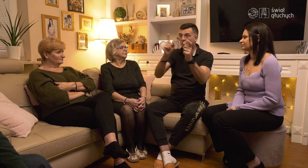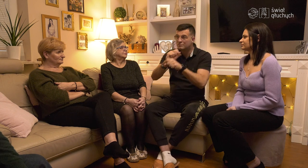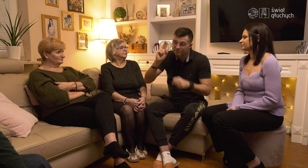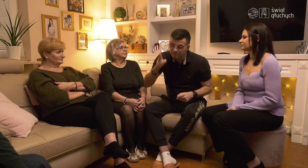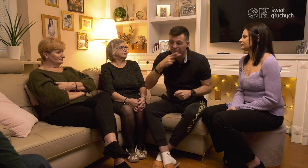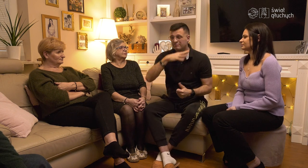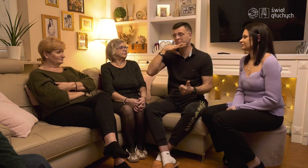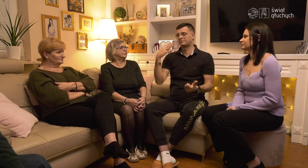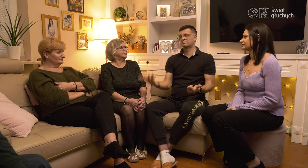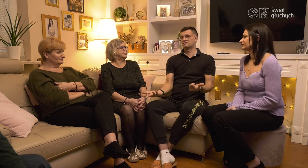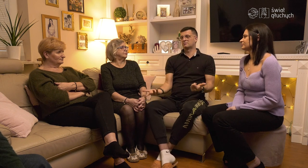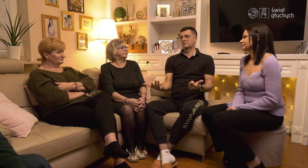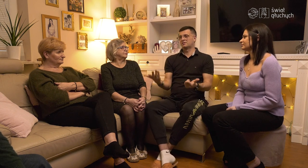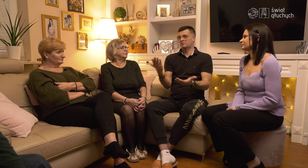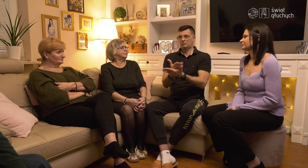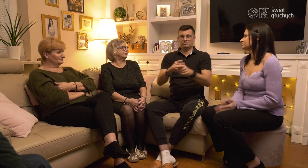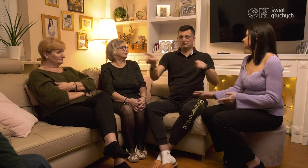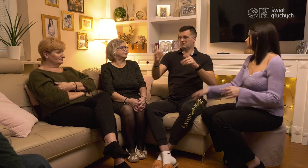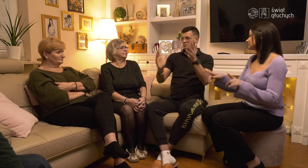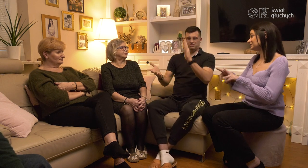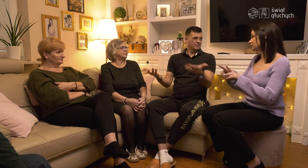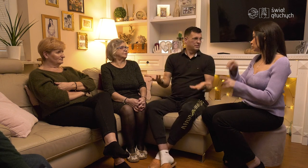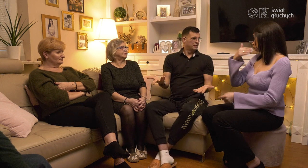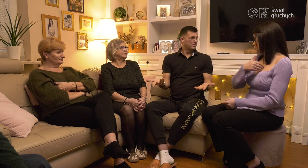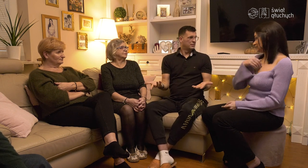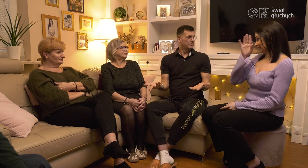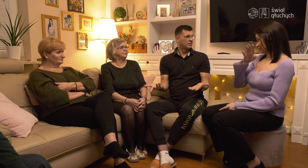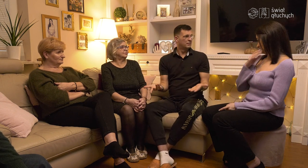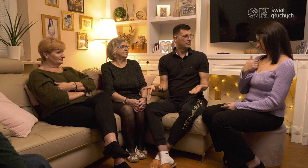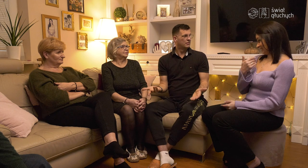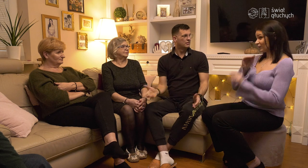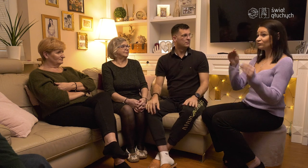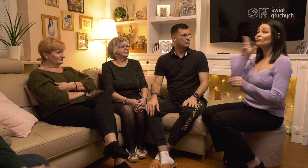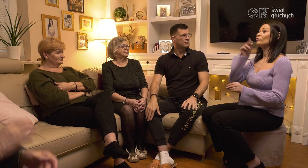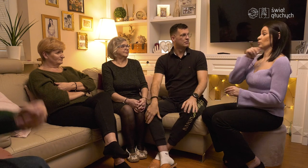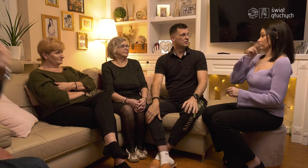There are a lot of deaf teachers. [Monika]: It was the same (at the school) on Zakroczymska Street, everyone was speaking,